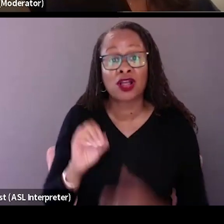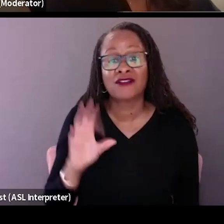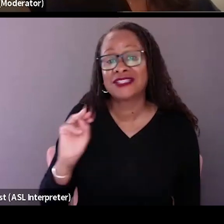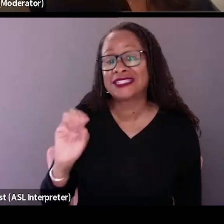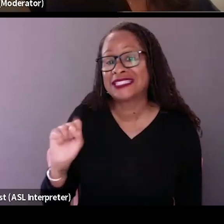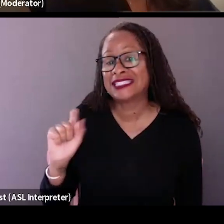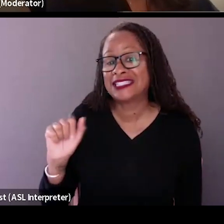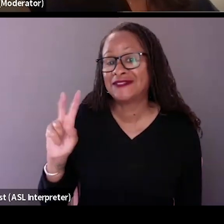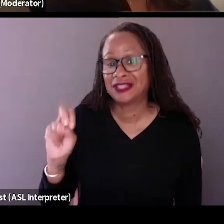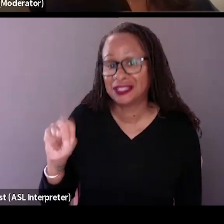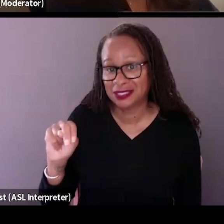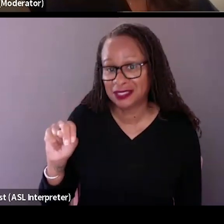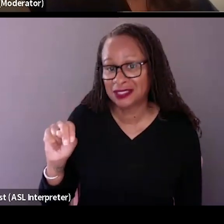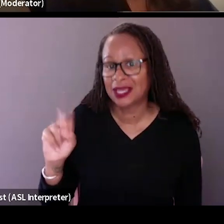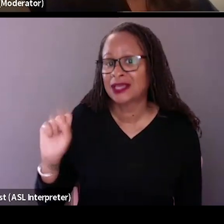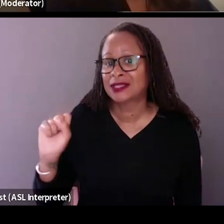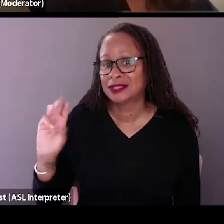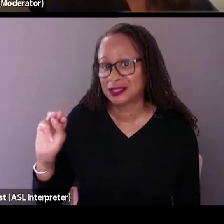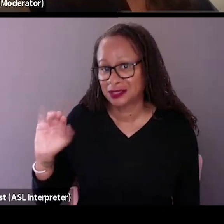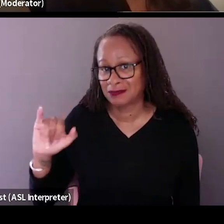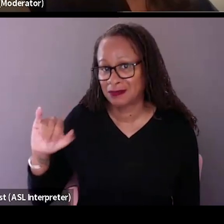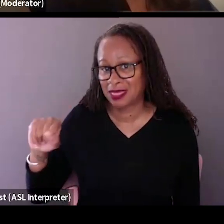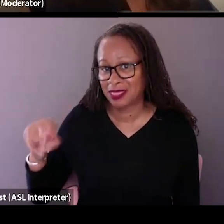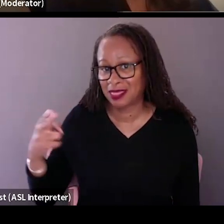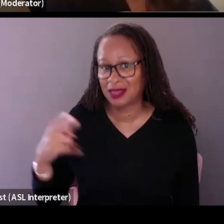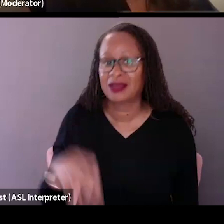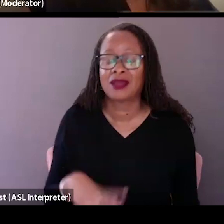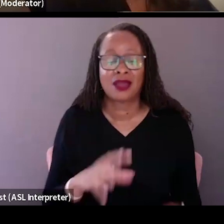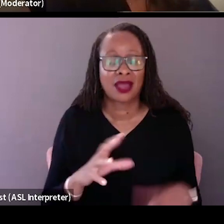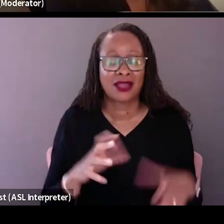You know, I would like to see how that unfolds.